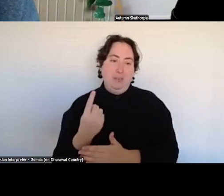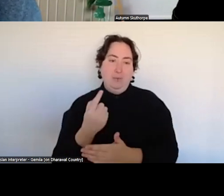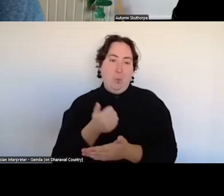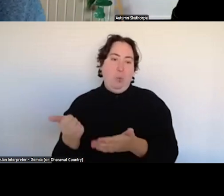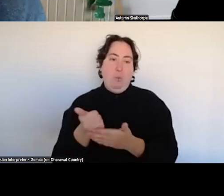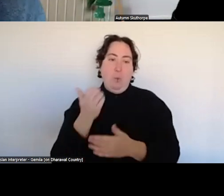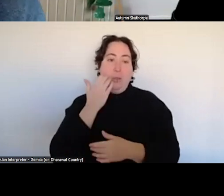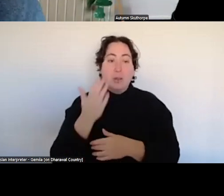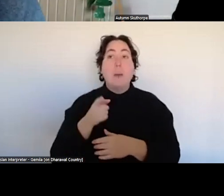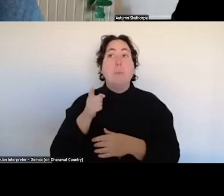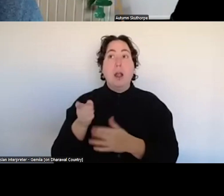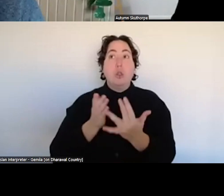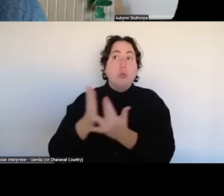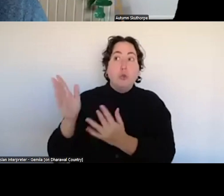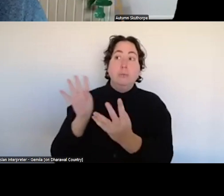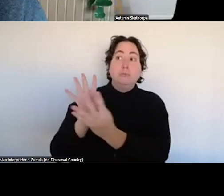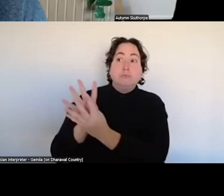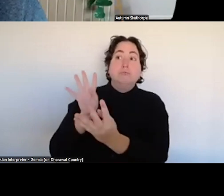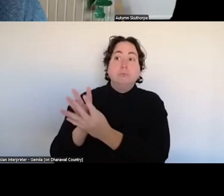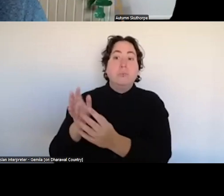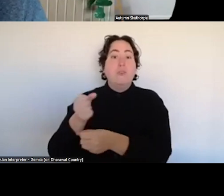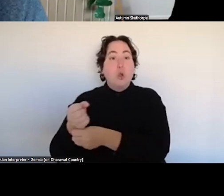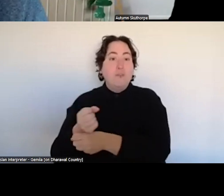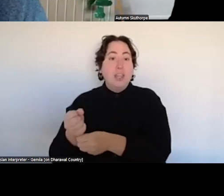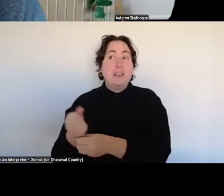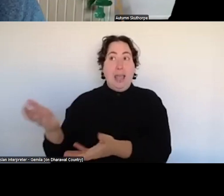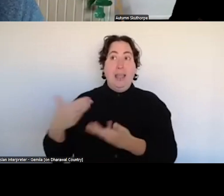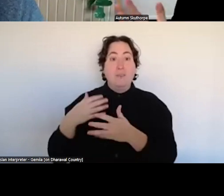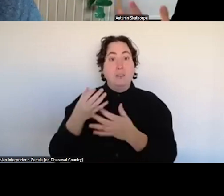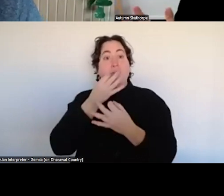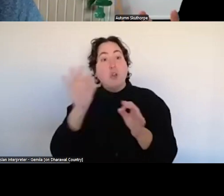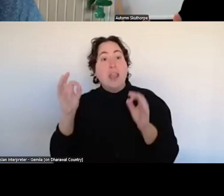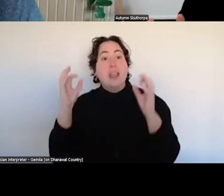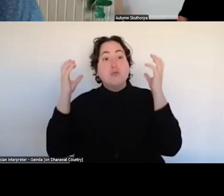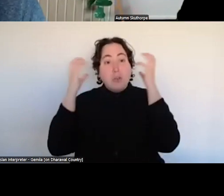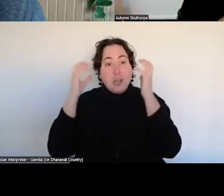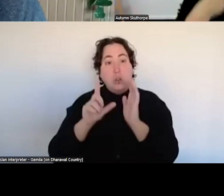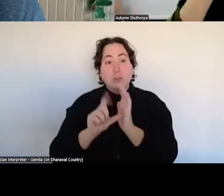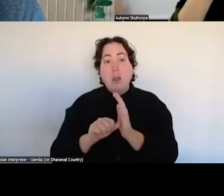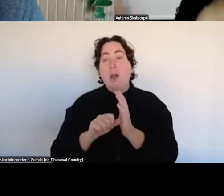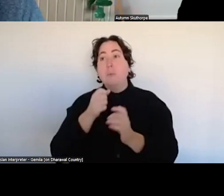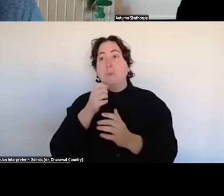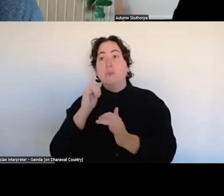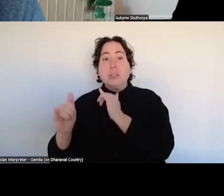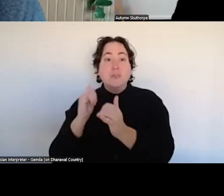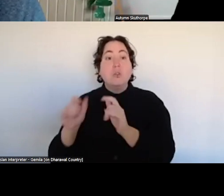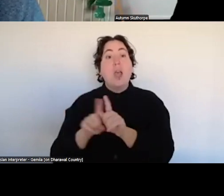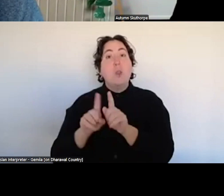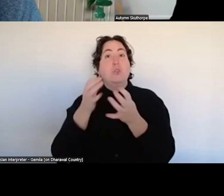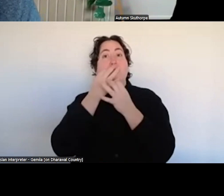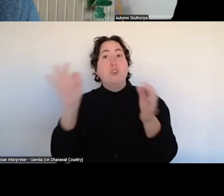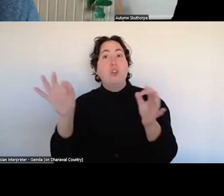radio time and we were also given some free spots on some digital billboards around Mackay. And